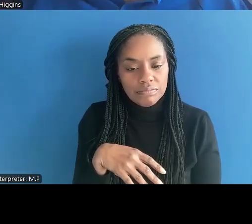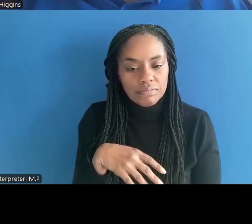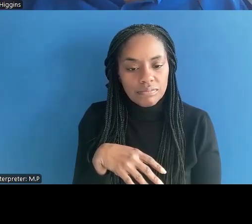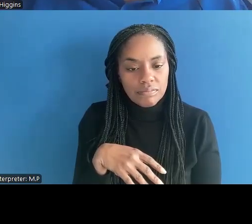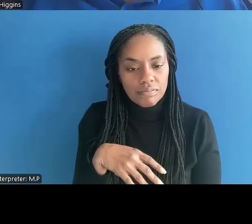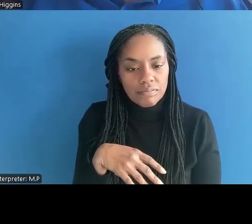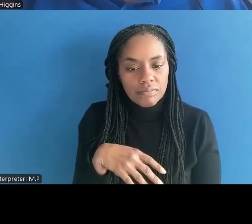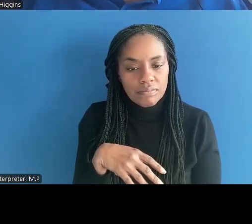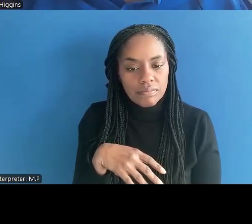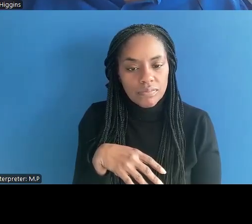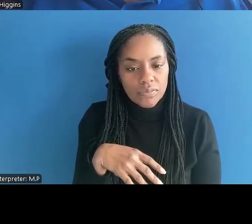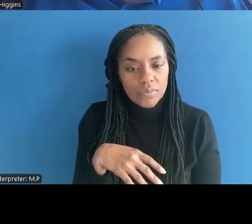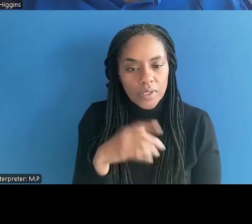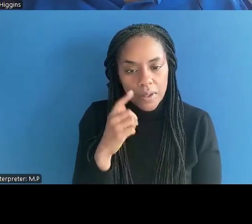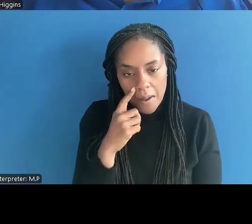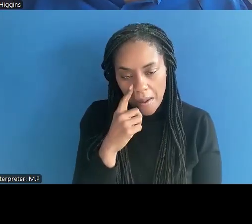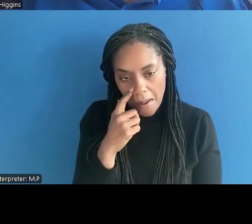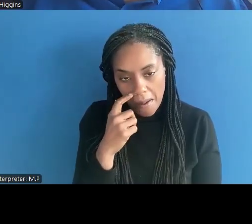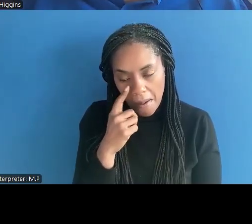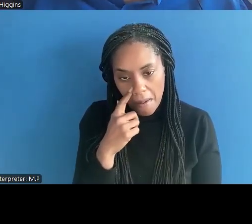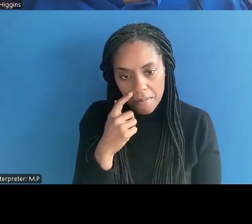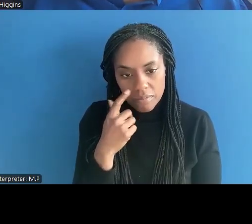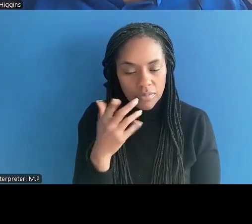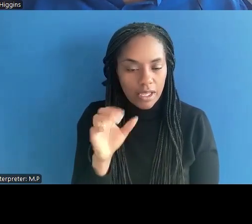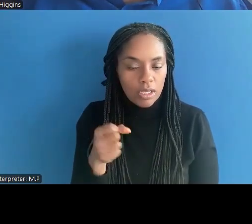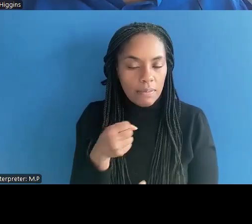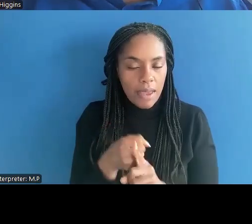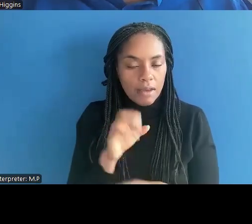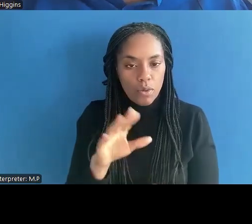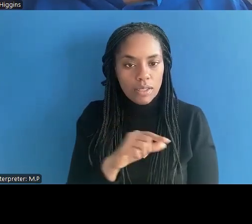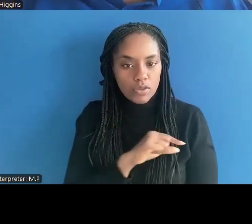your, your eligibility for Medi-Cal. And so there's parent to child deeming,